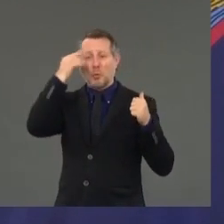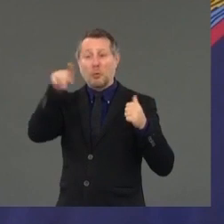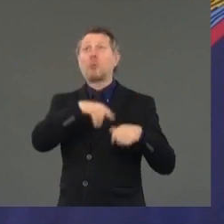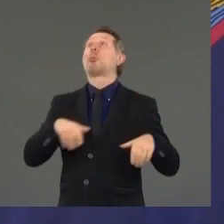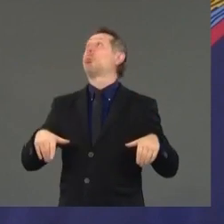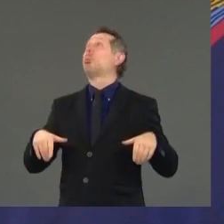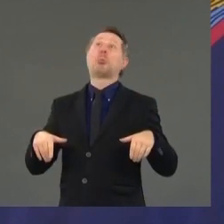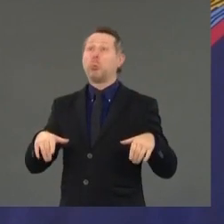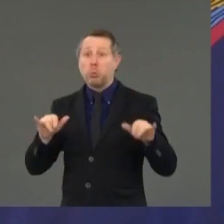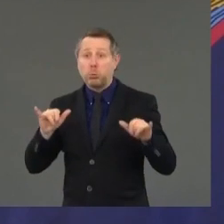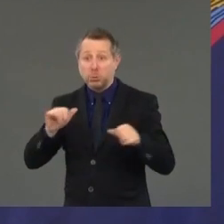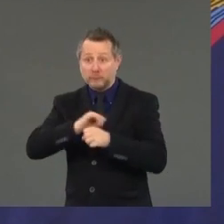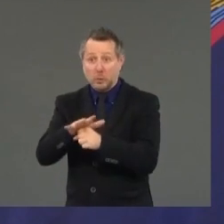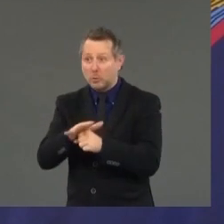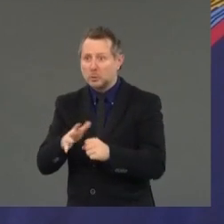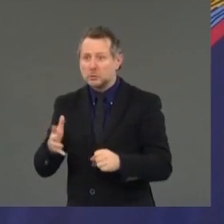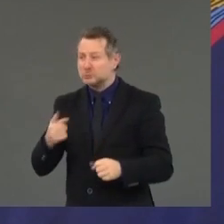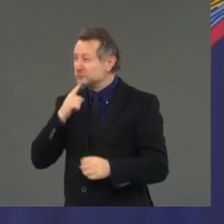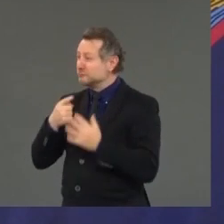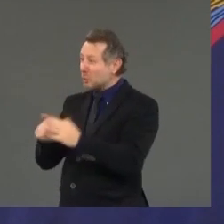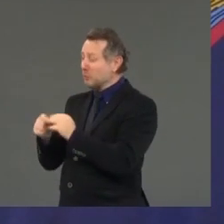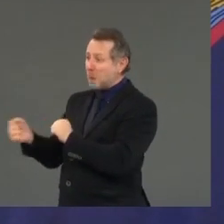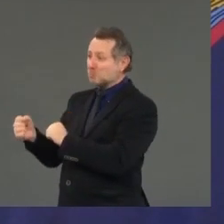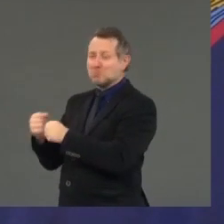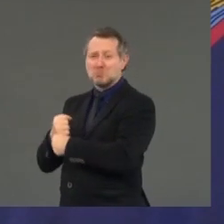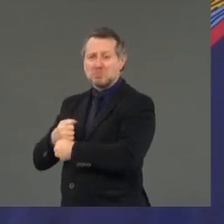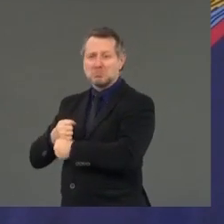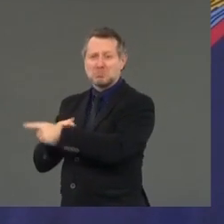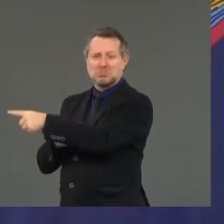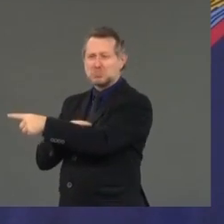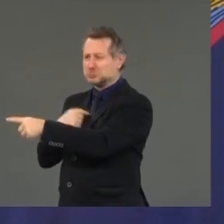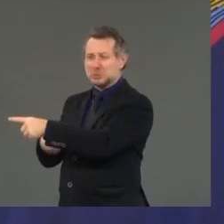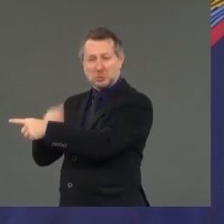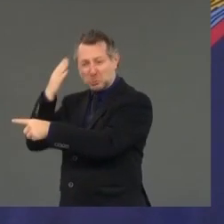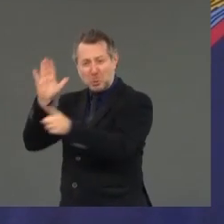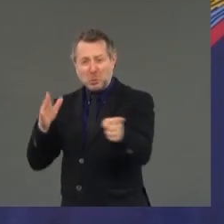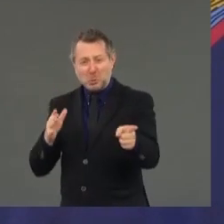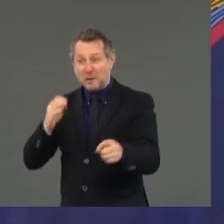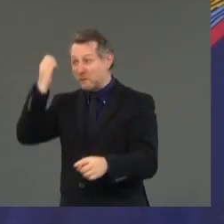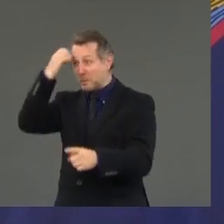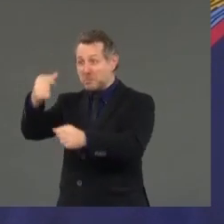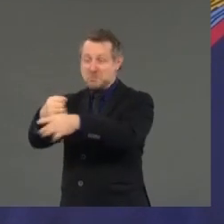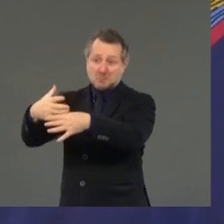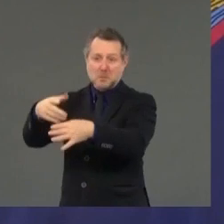BUT WHO KNEW THE VIRUS LEFT CHINA? WHO KNEW THE VIRUS WENT TO